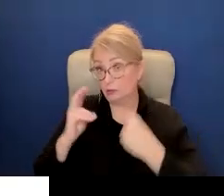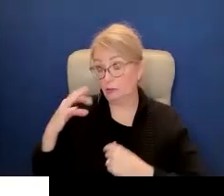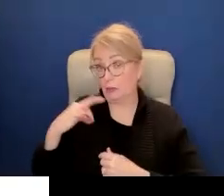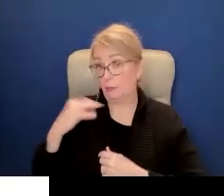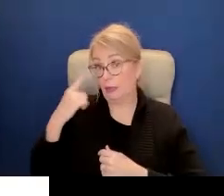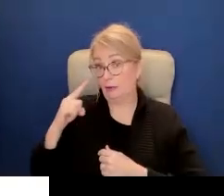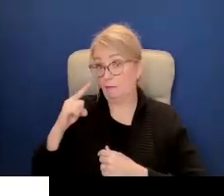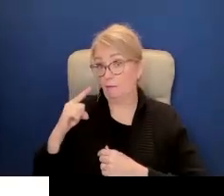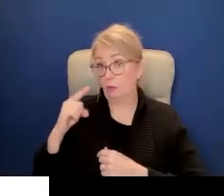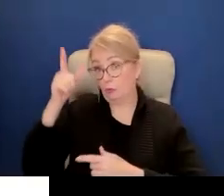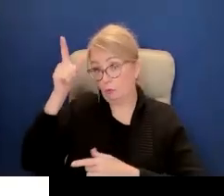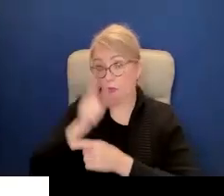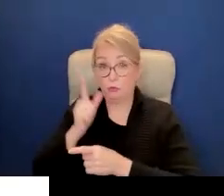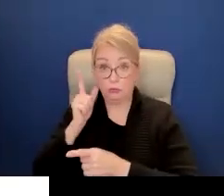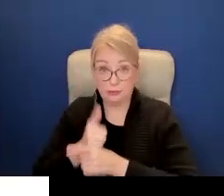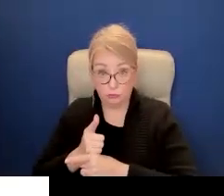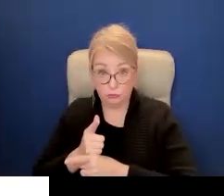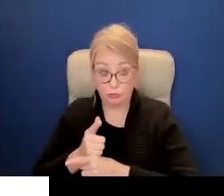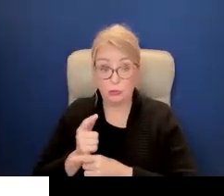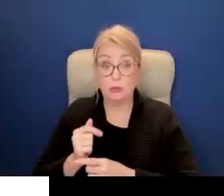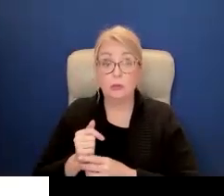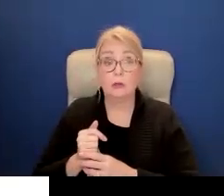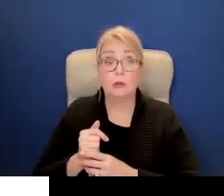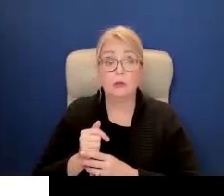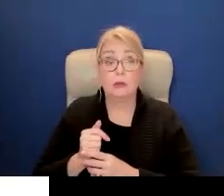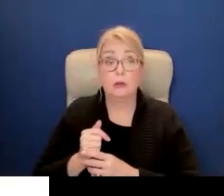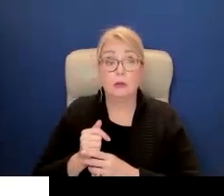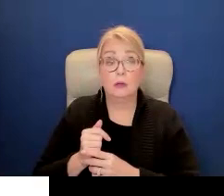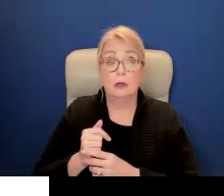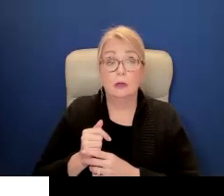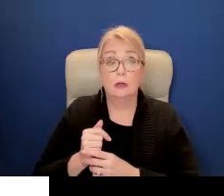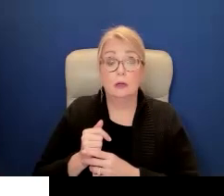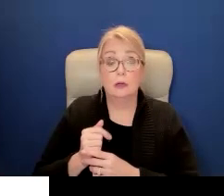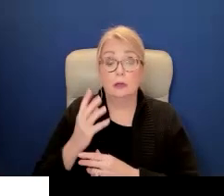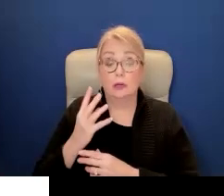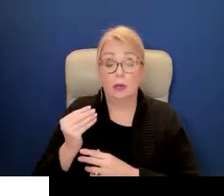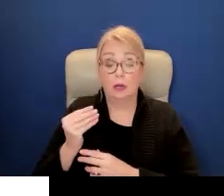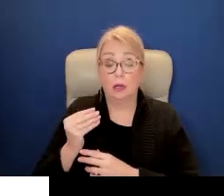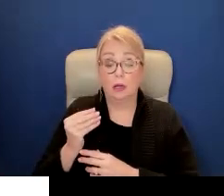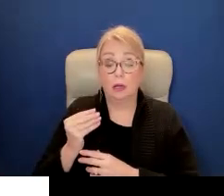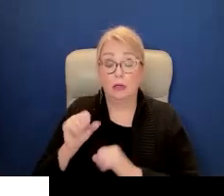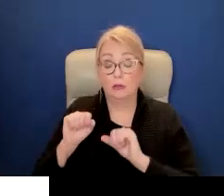citizens, not legal permanent residents. And you can even file, U.S.